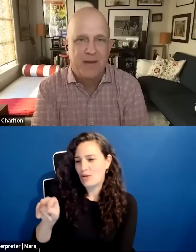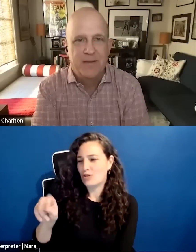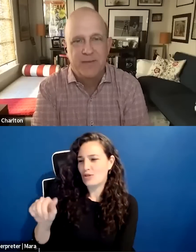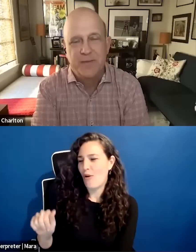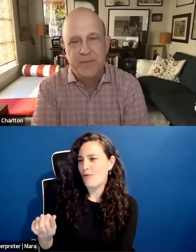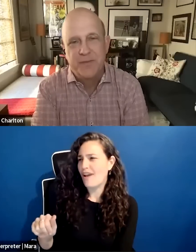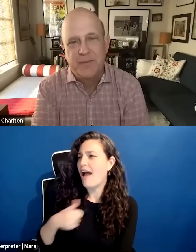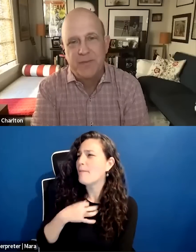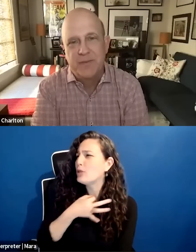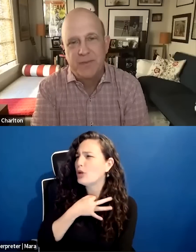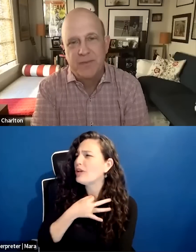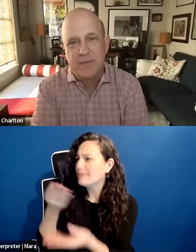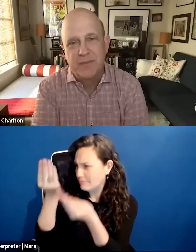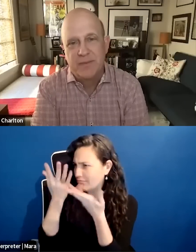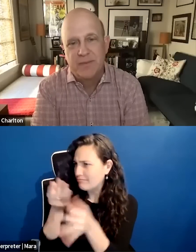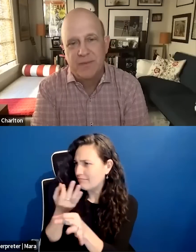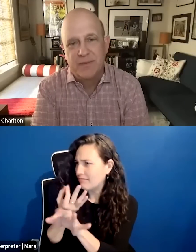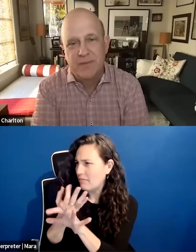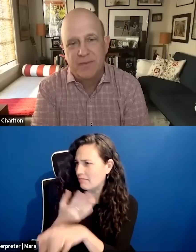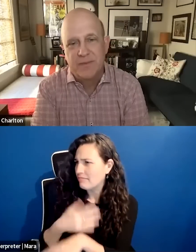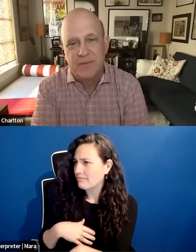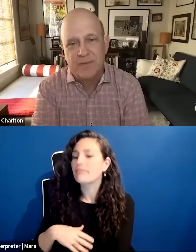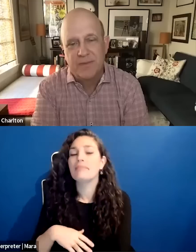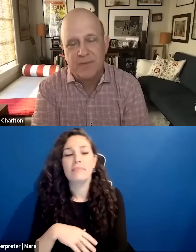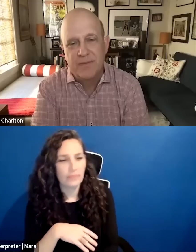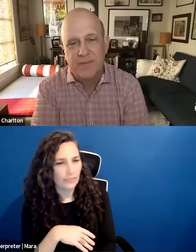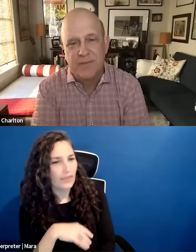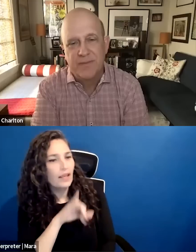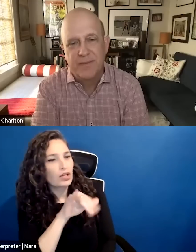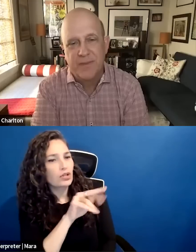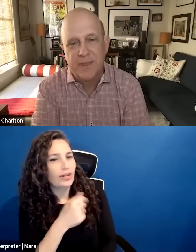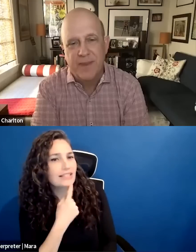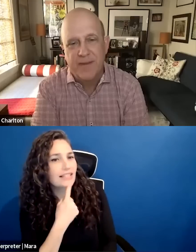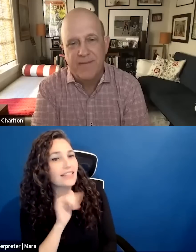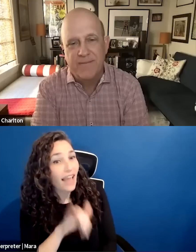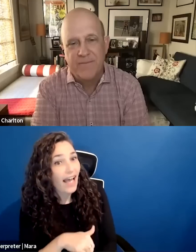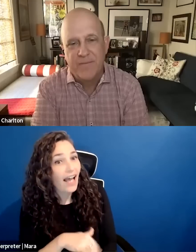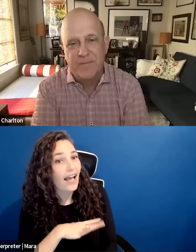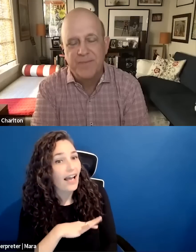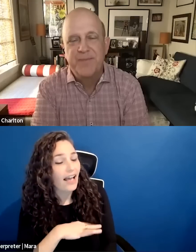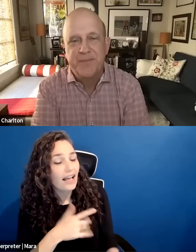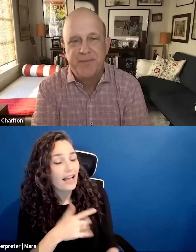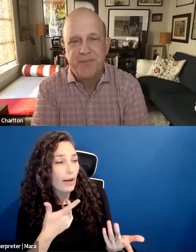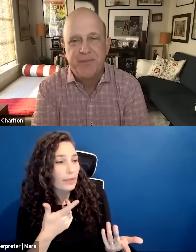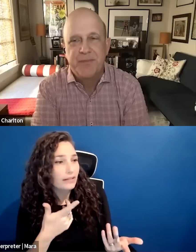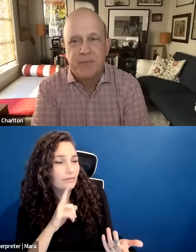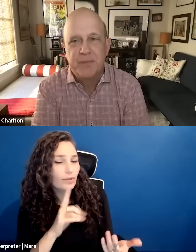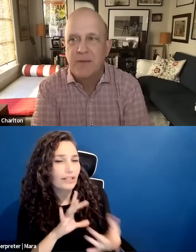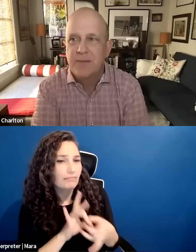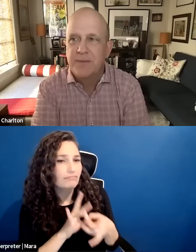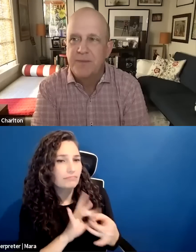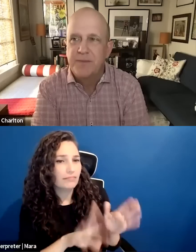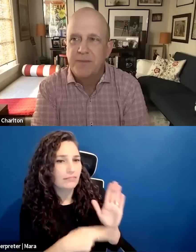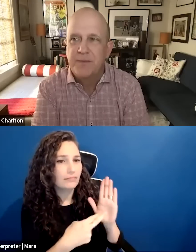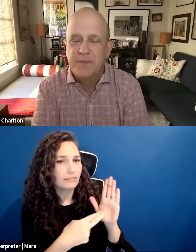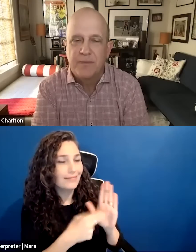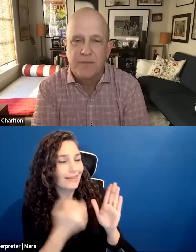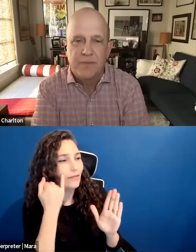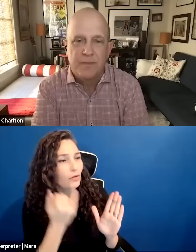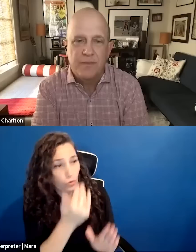because something that's also attractive to reps and is just when you know yourself, when you're confident in what you do and what you do well